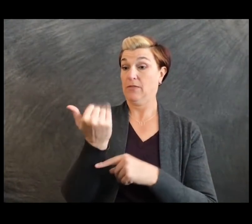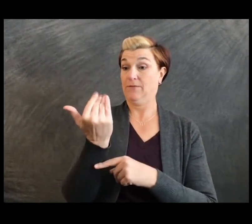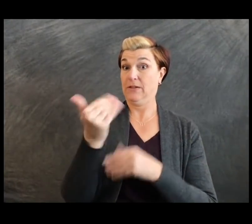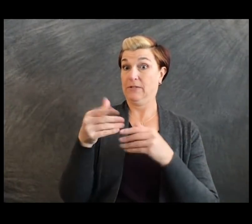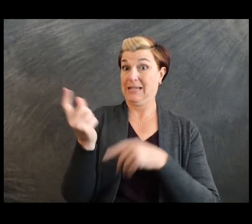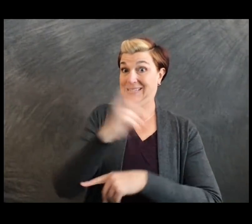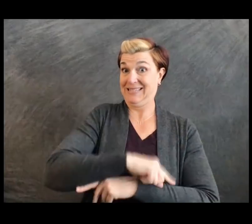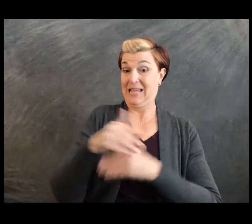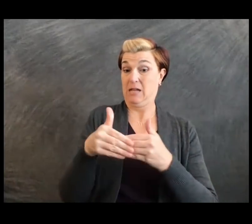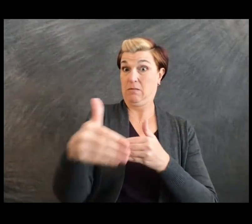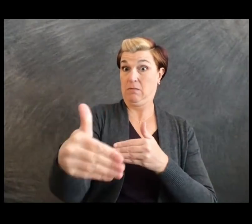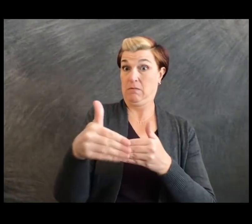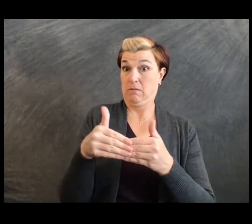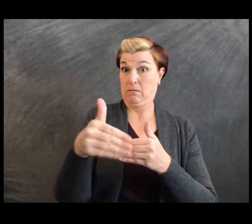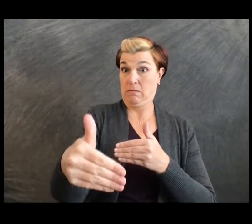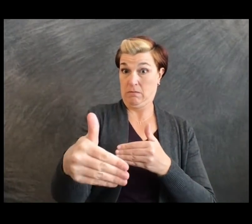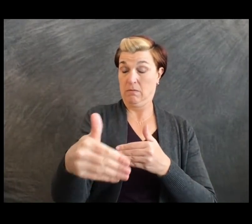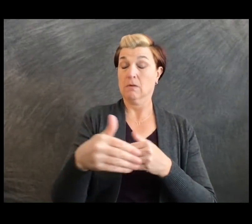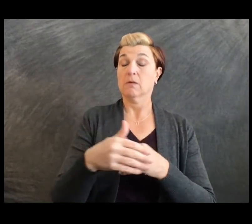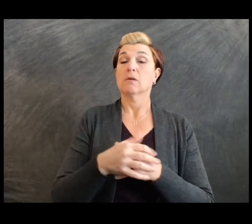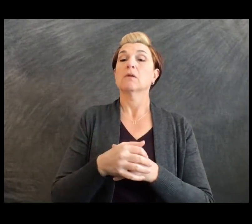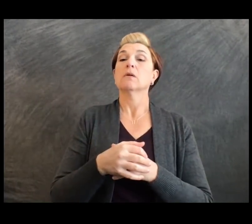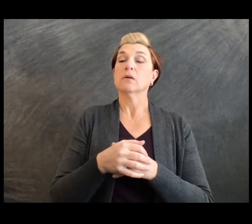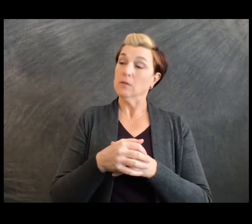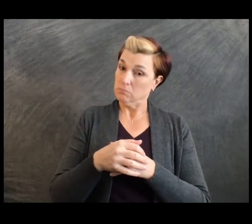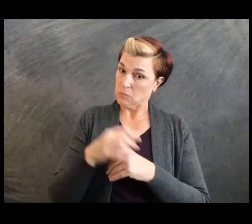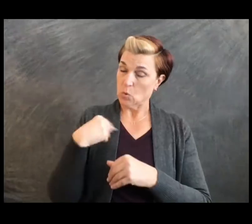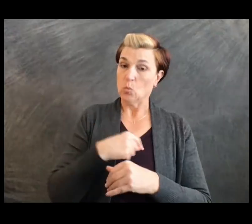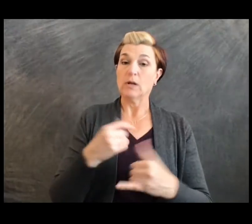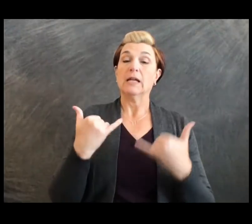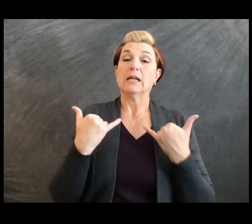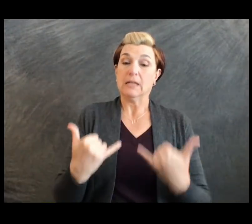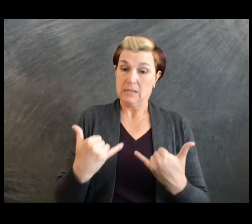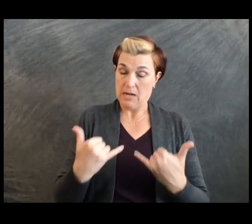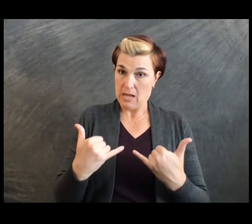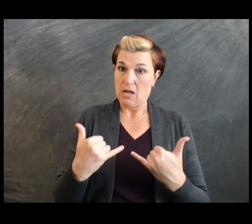holes of this epidemic curve in our country to literally lower the impact in